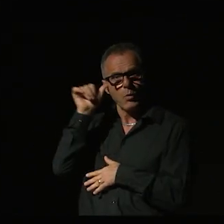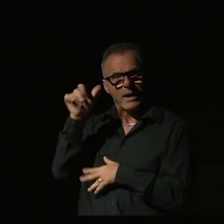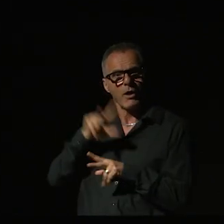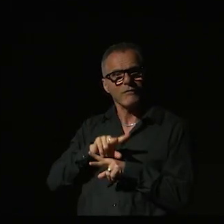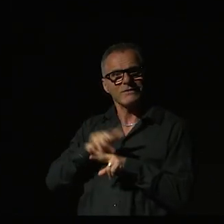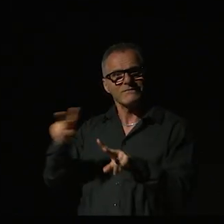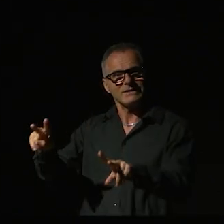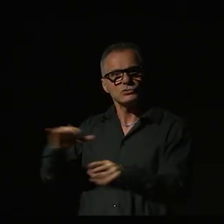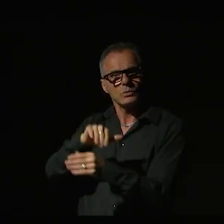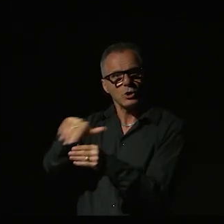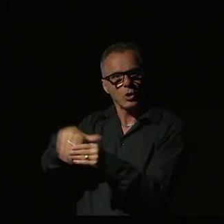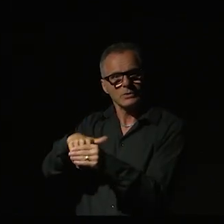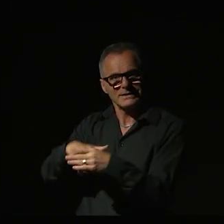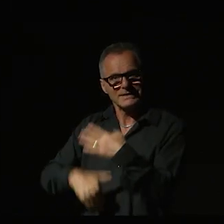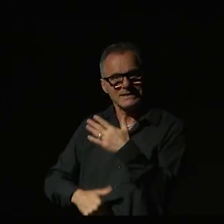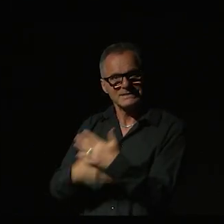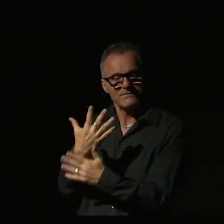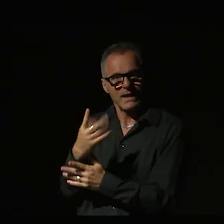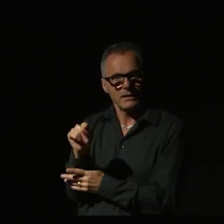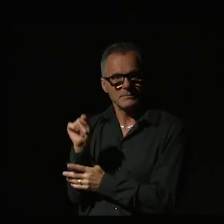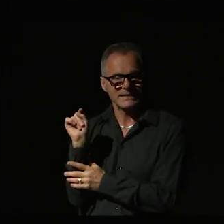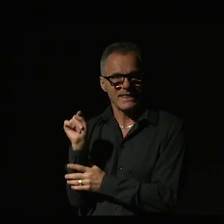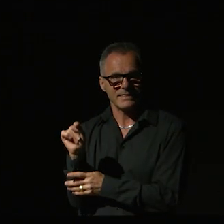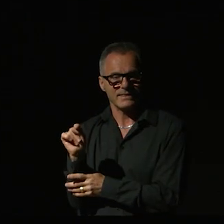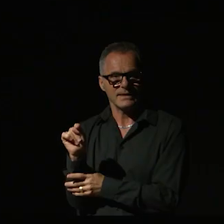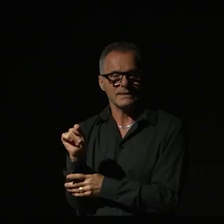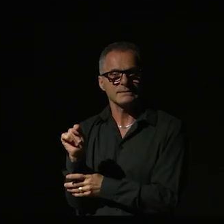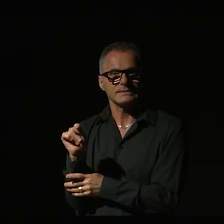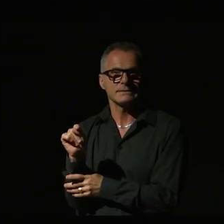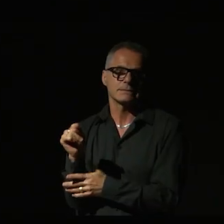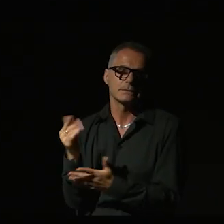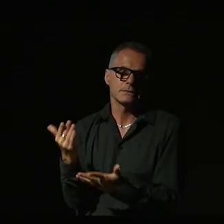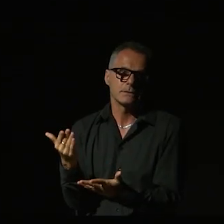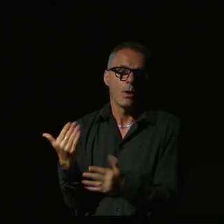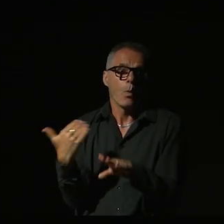that was developed in this workshop